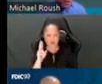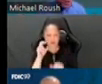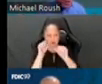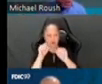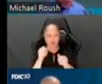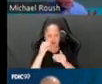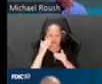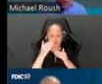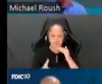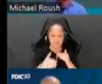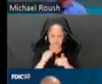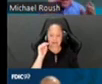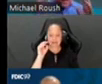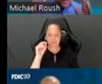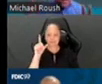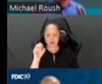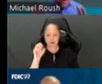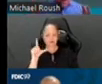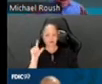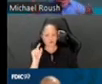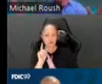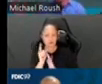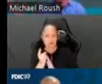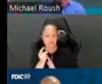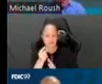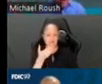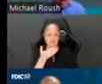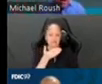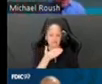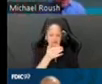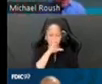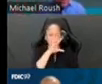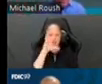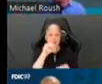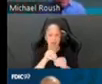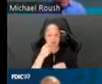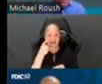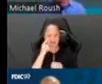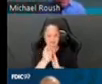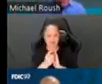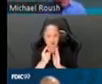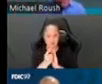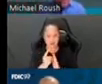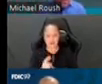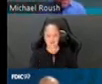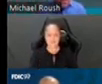the module in 20 minutes and this one to add up to get to an hour?